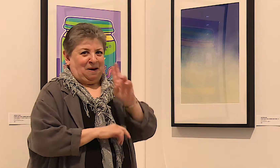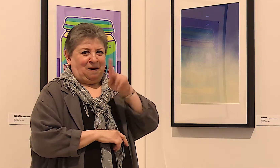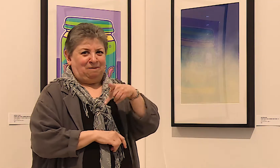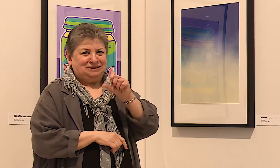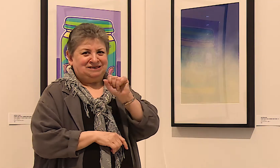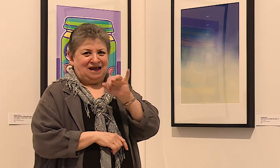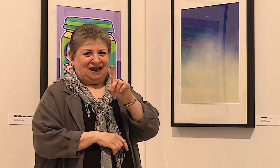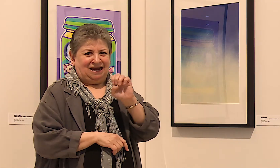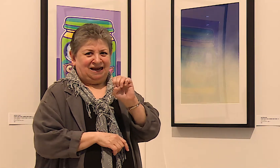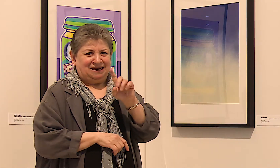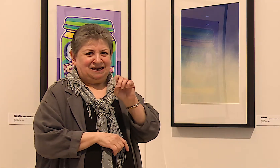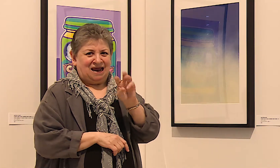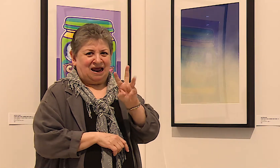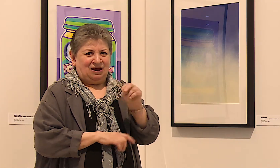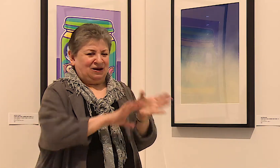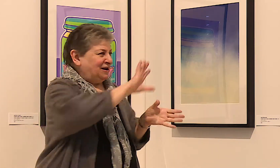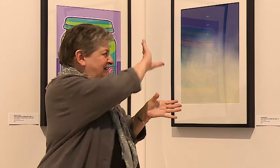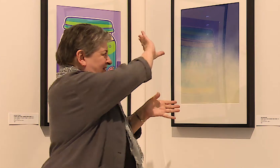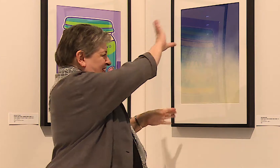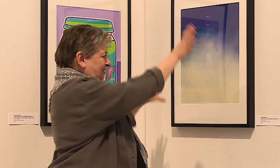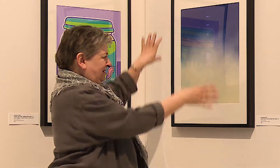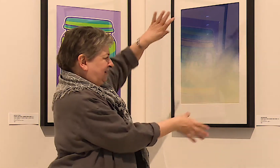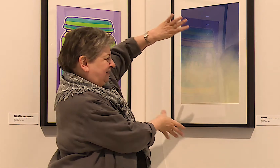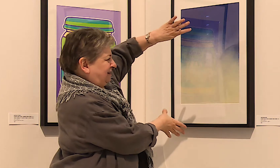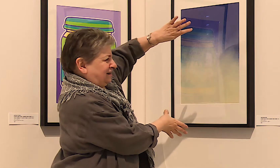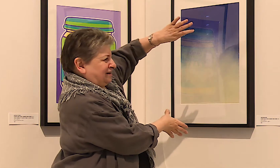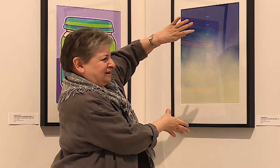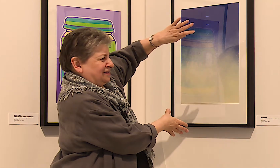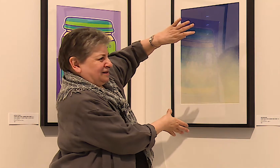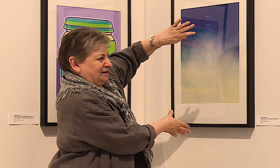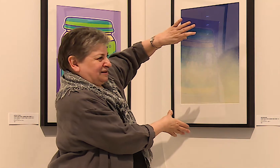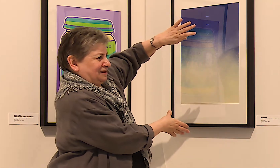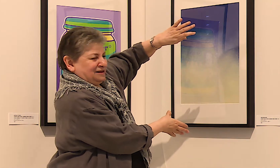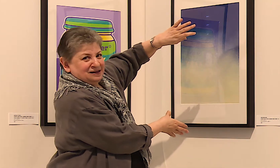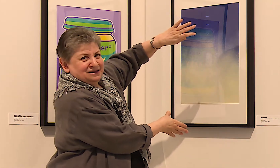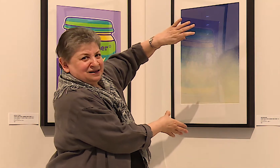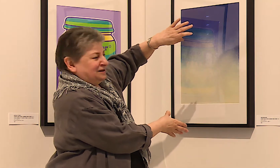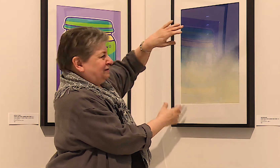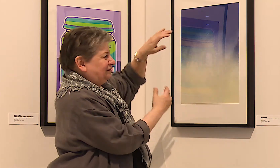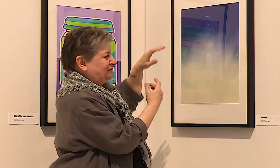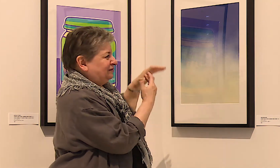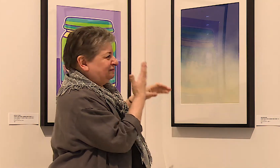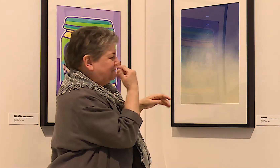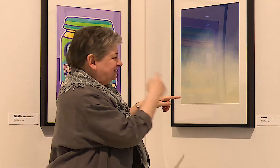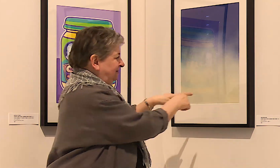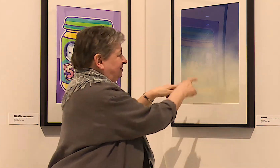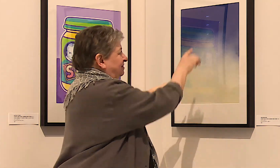Oh, I'm sorry. This piece is upside-down. It should be oriented the other way